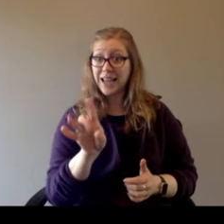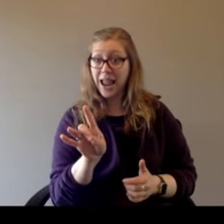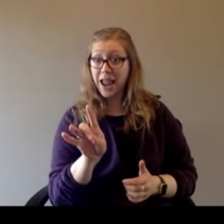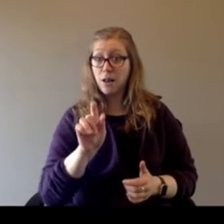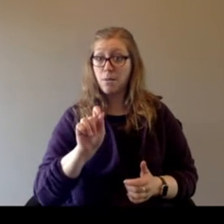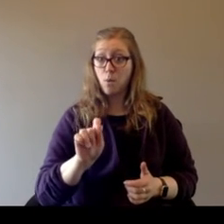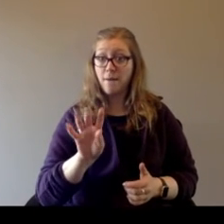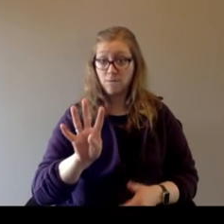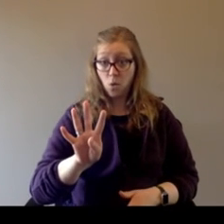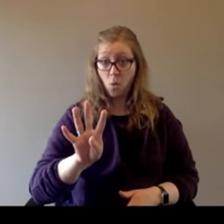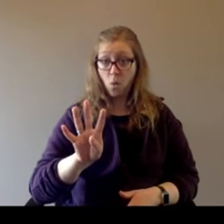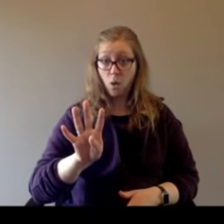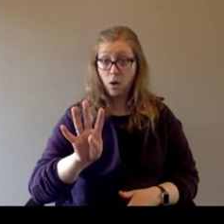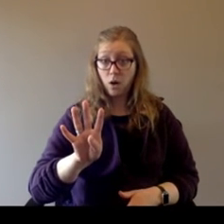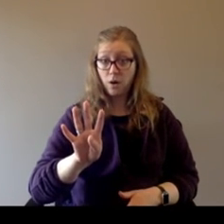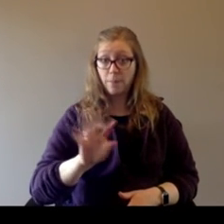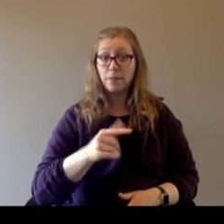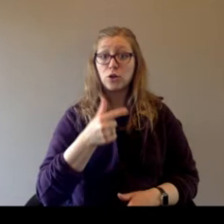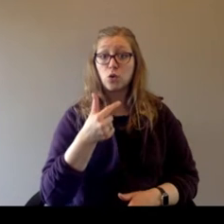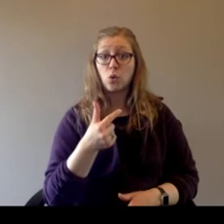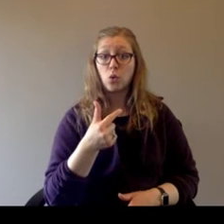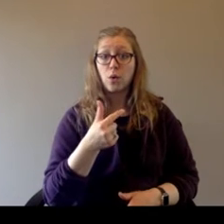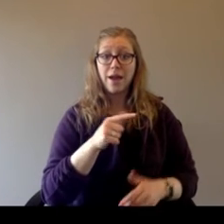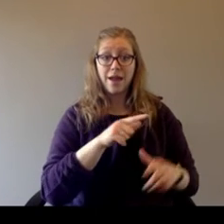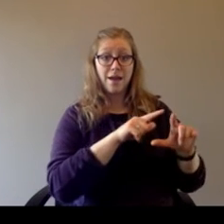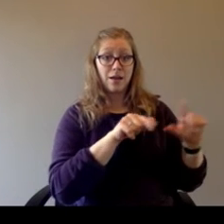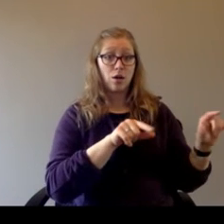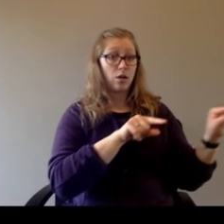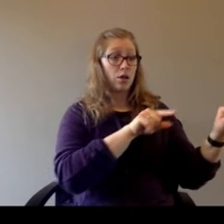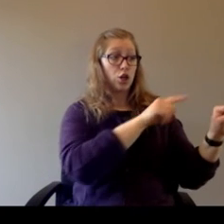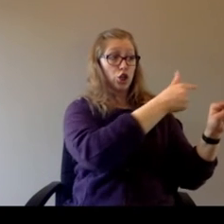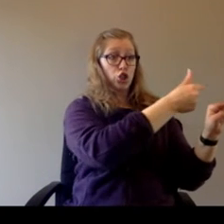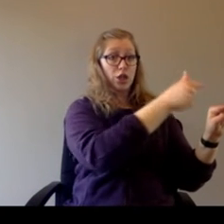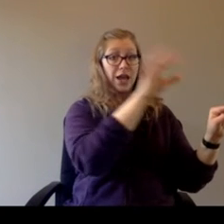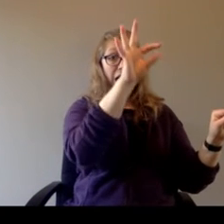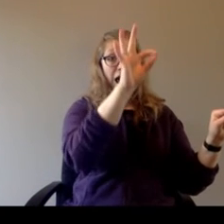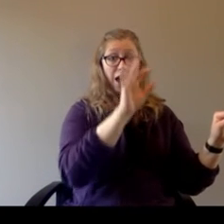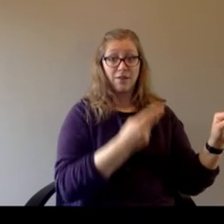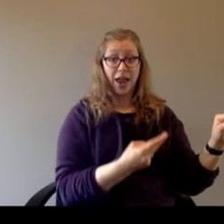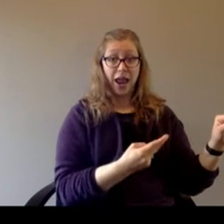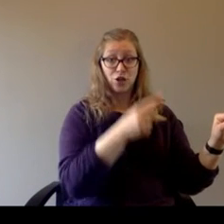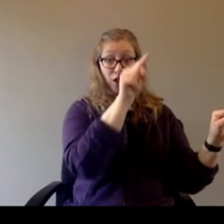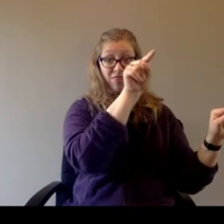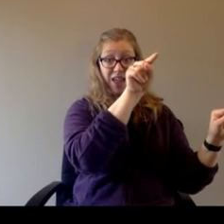So GFH, angle GFH, is 68.4 degrees.